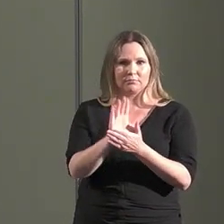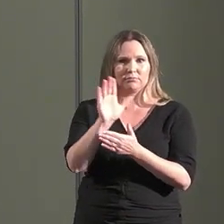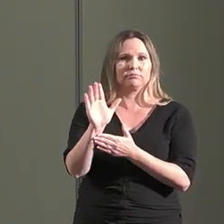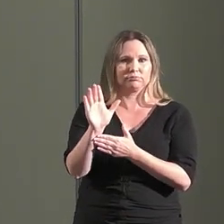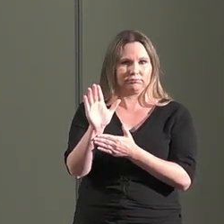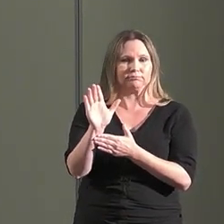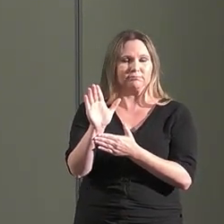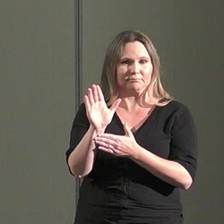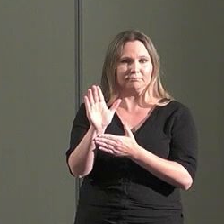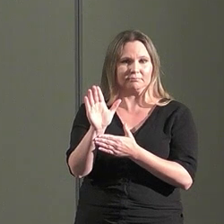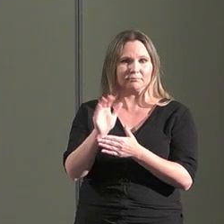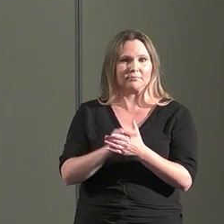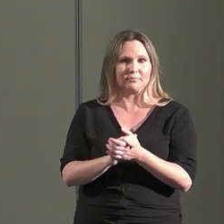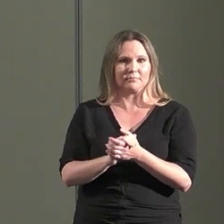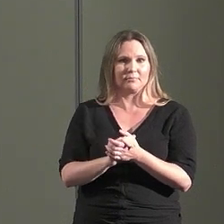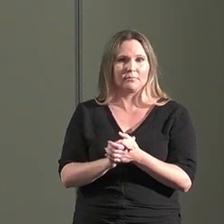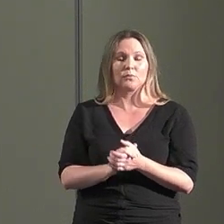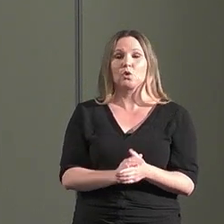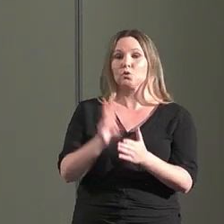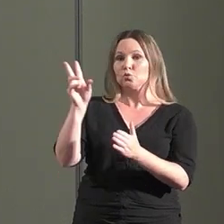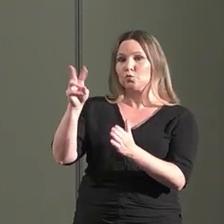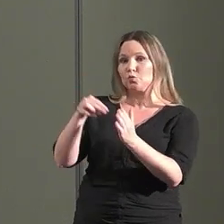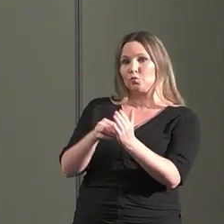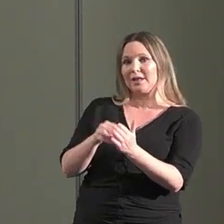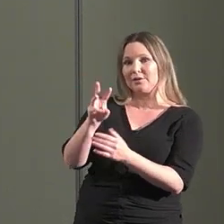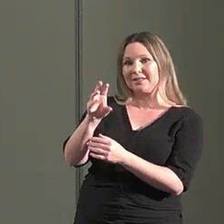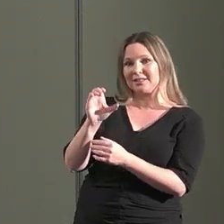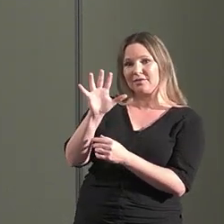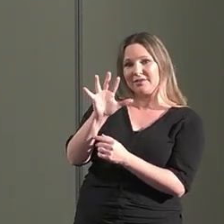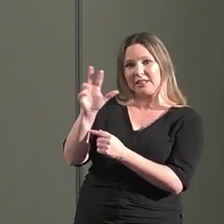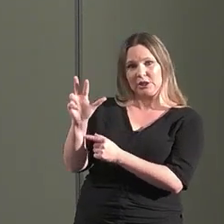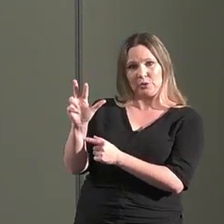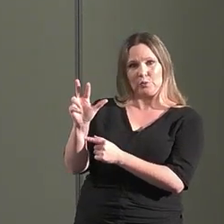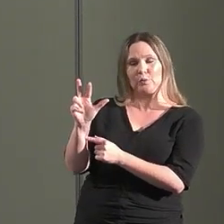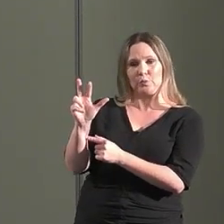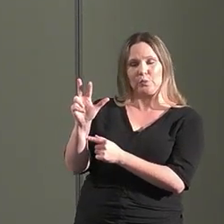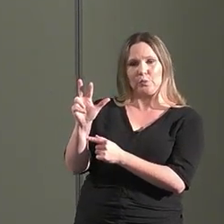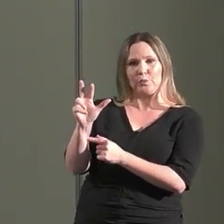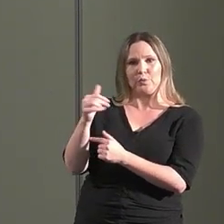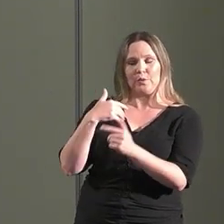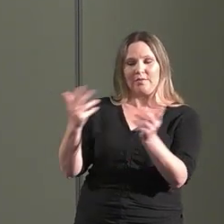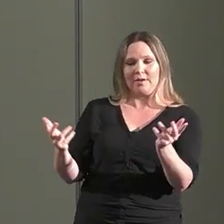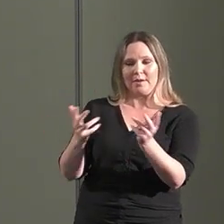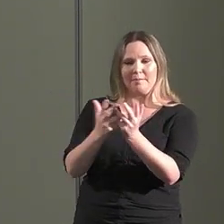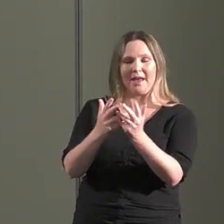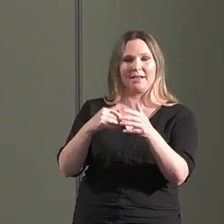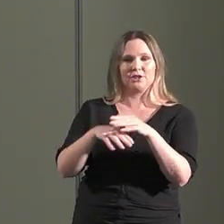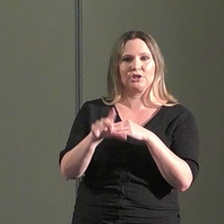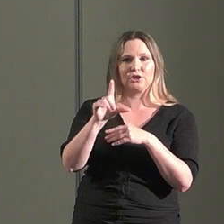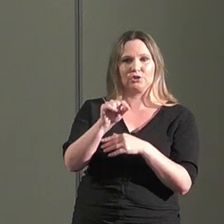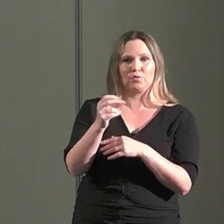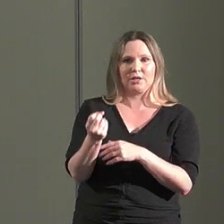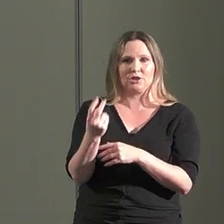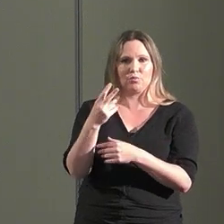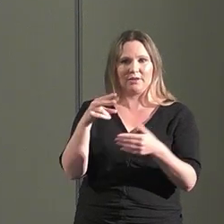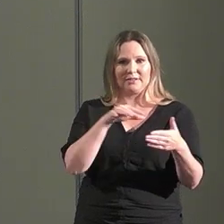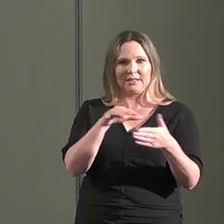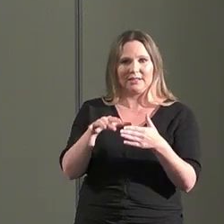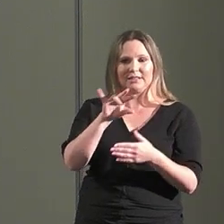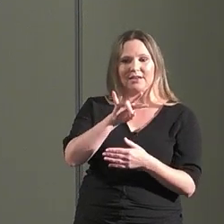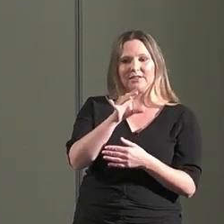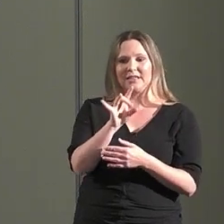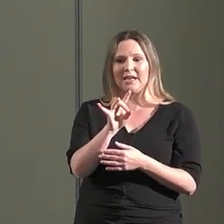2,65 3 has a match in the 20123 study.